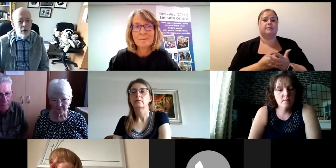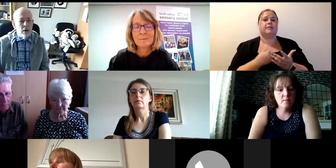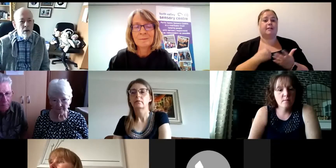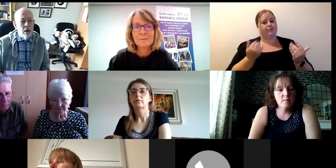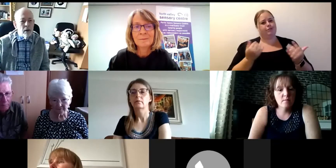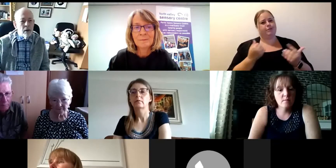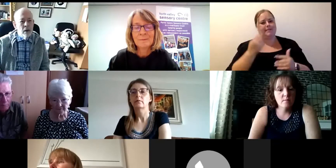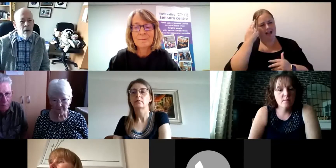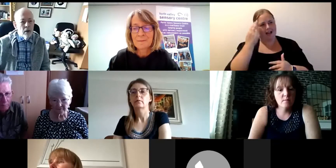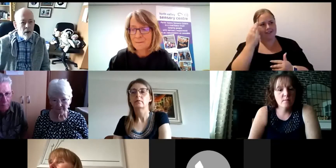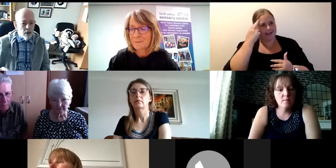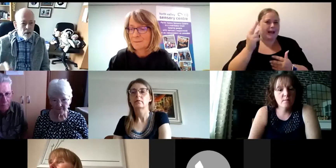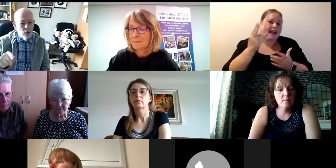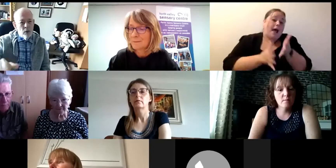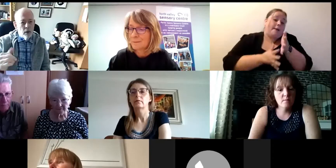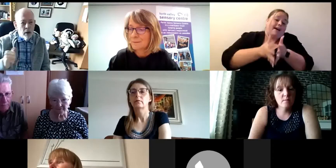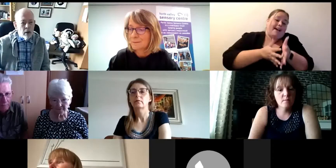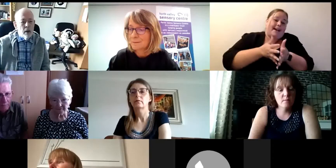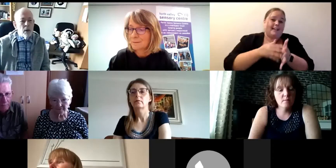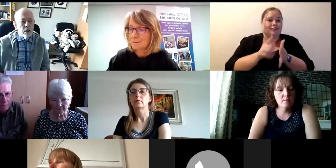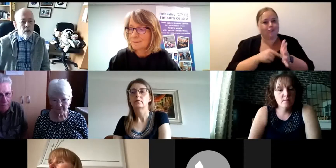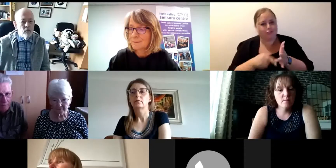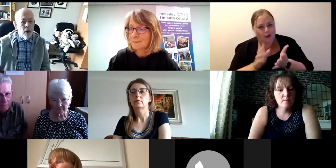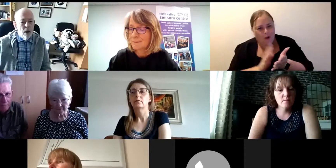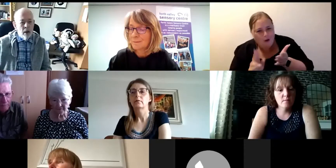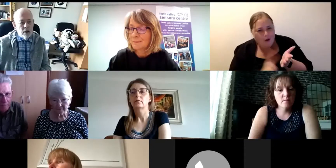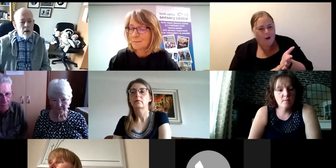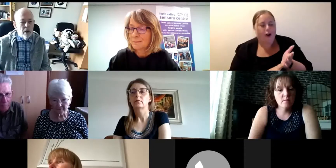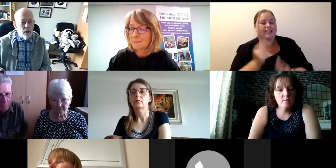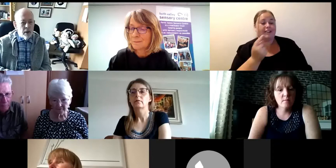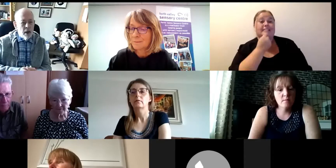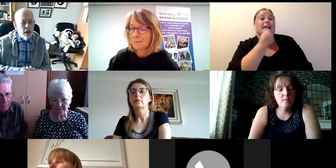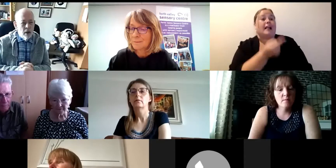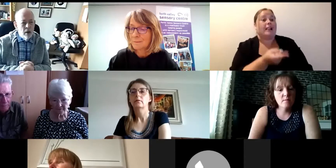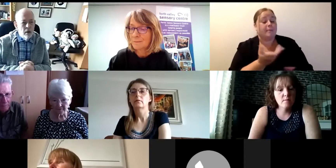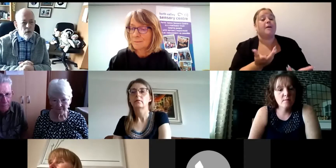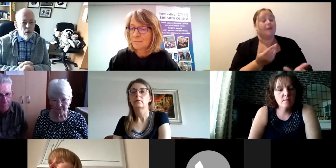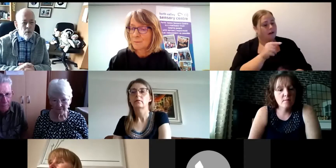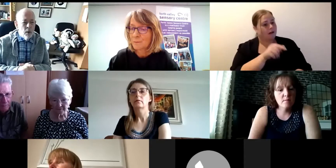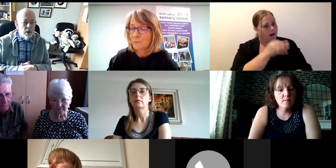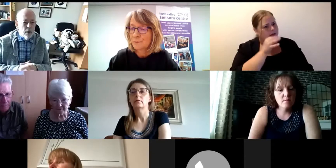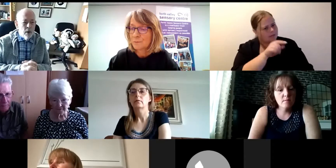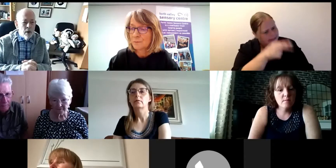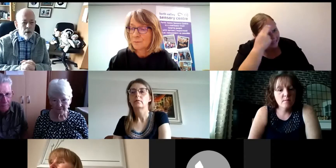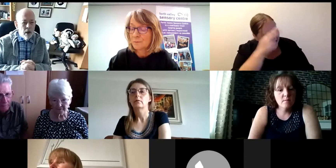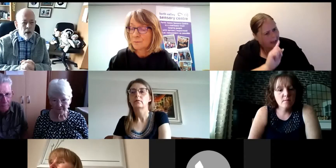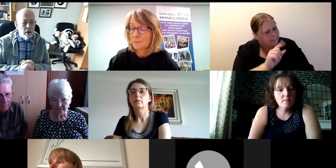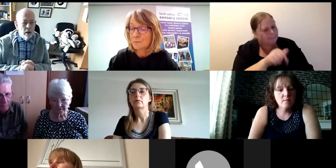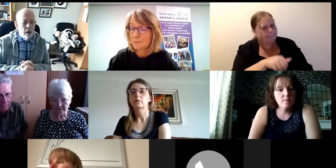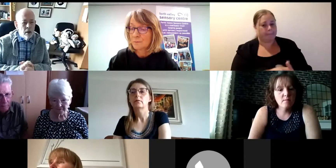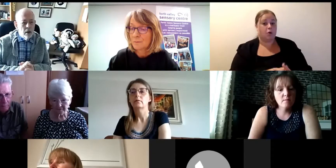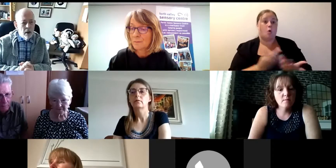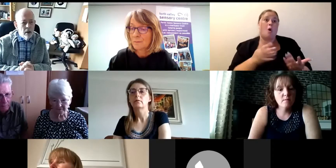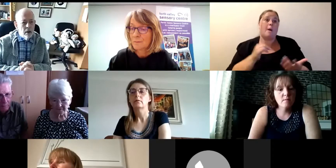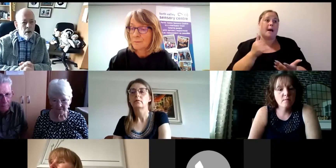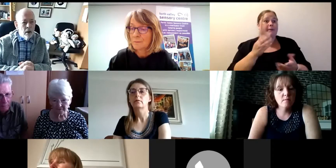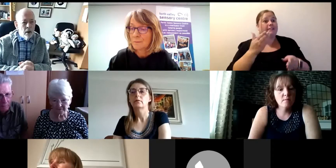things like that. Then ask them what their name is. then set them a task for a maybe some months ahead to learn how to